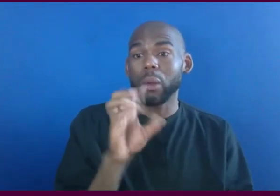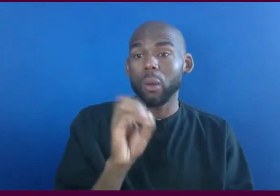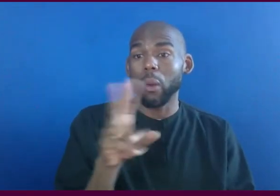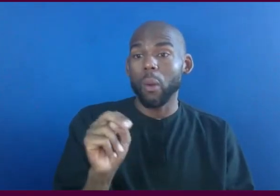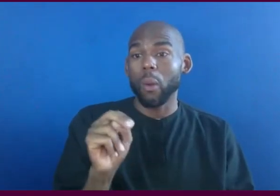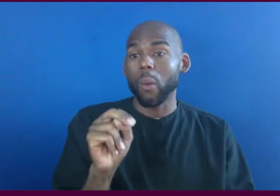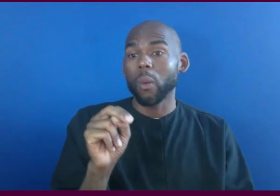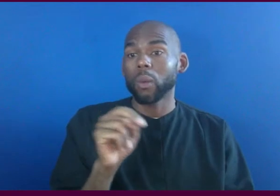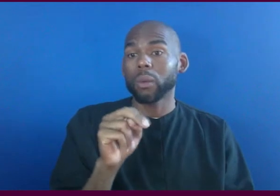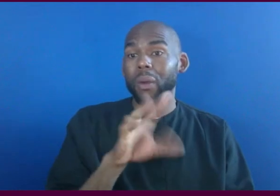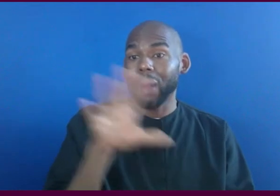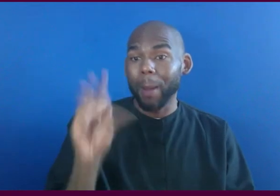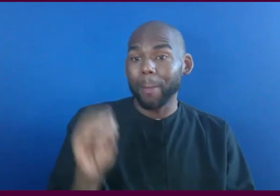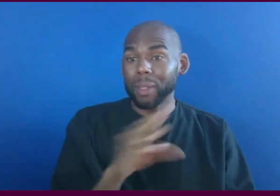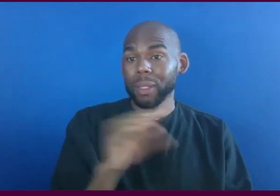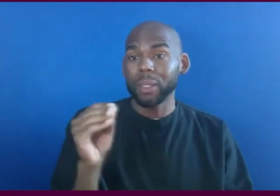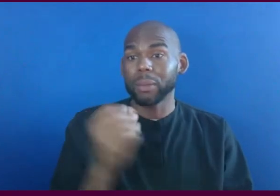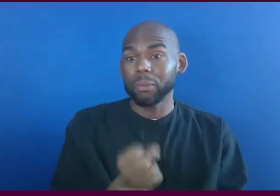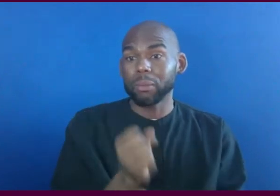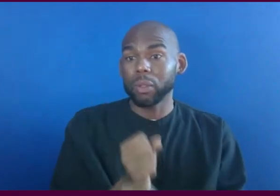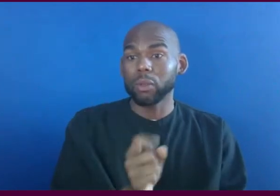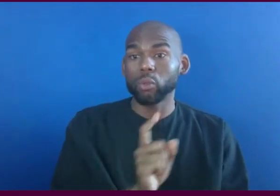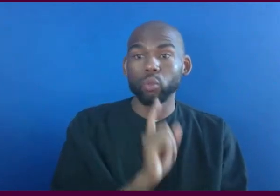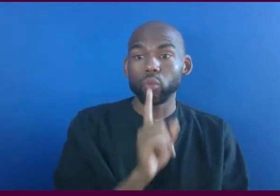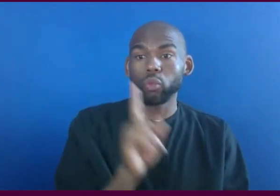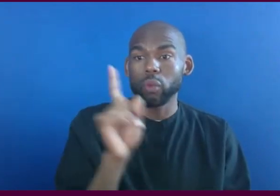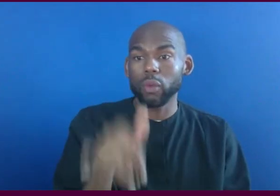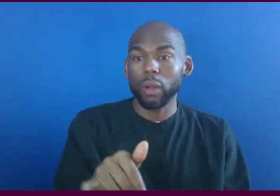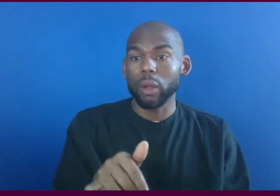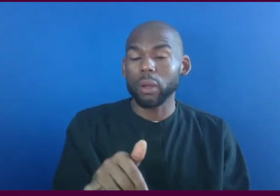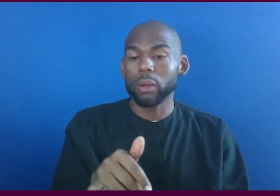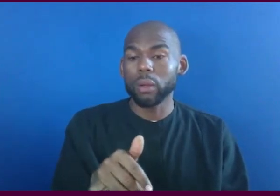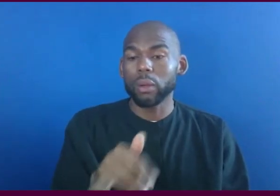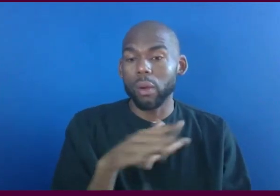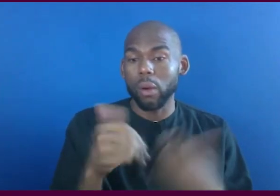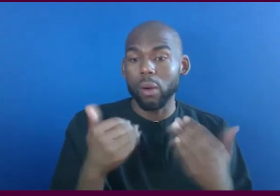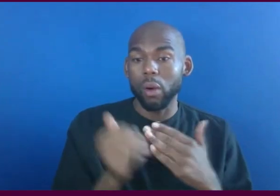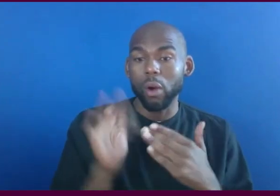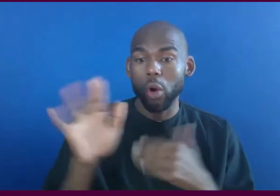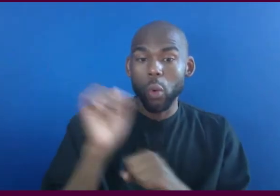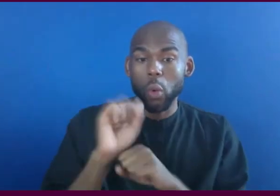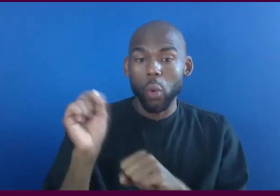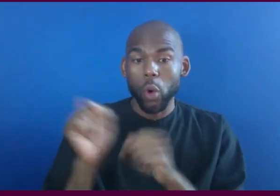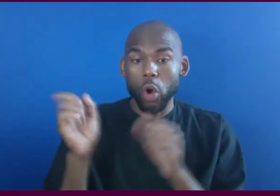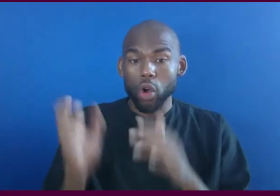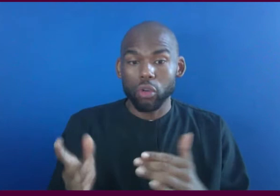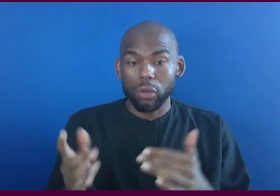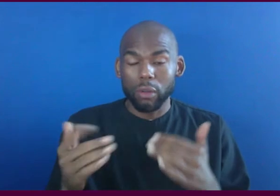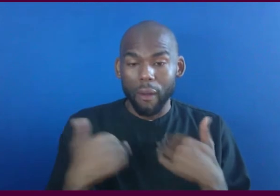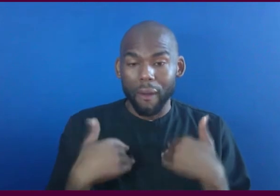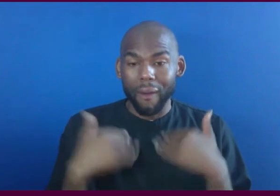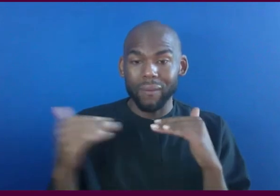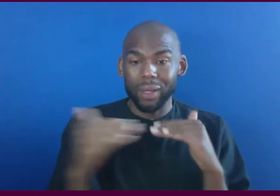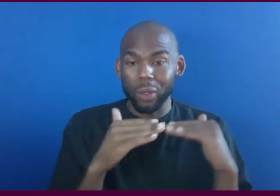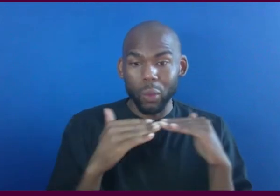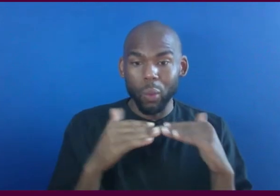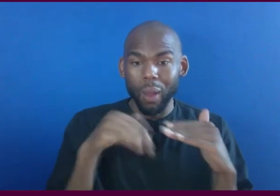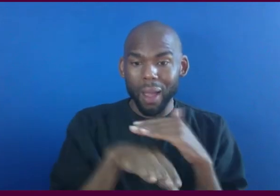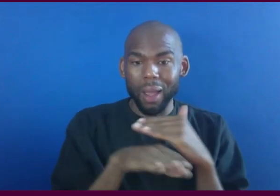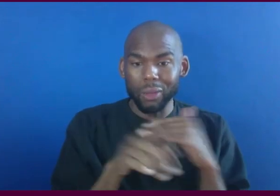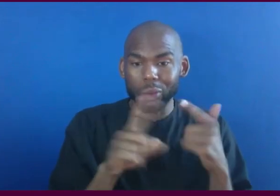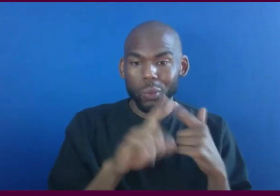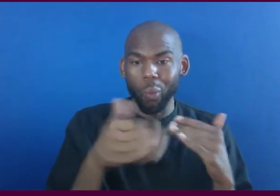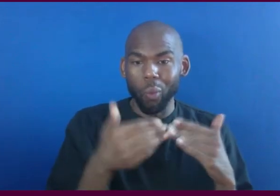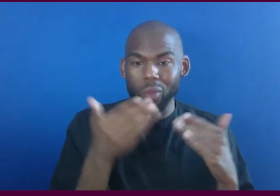your own companies and making sure that all your workers have equal access to all the